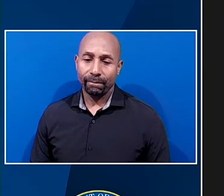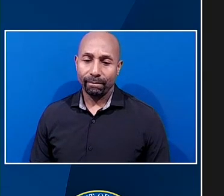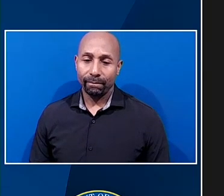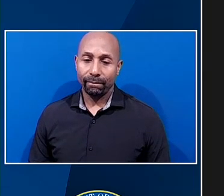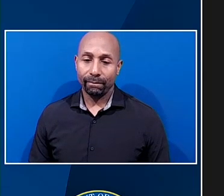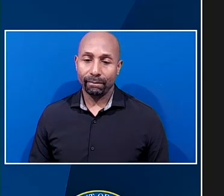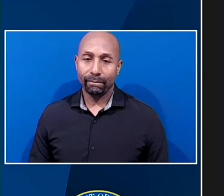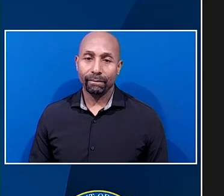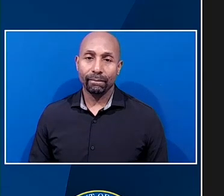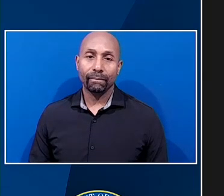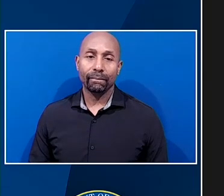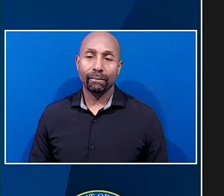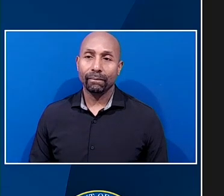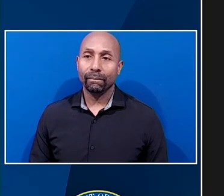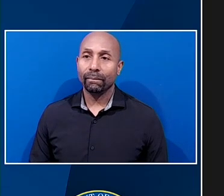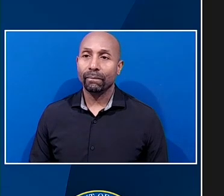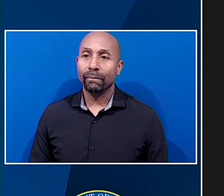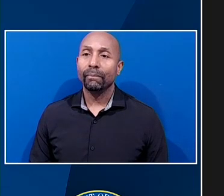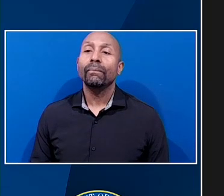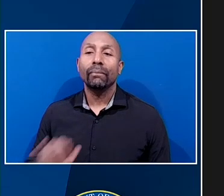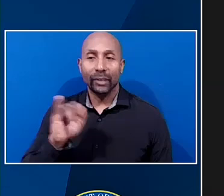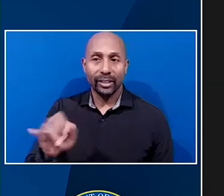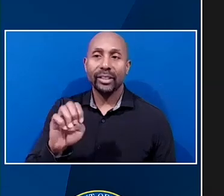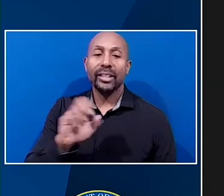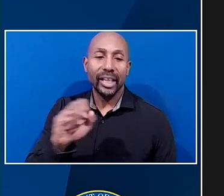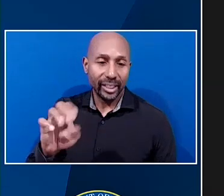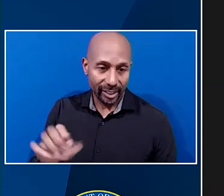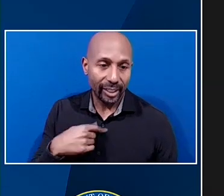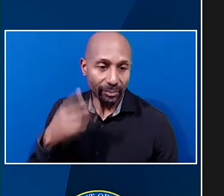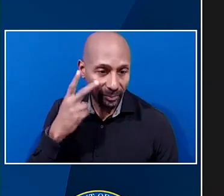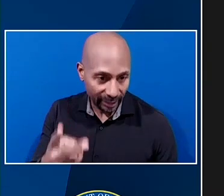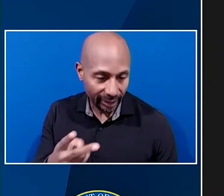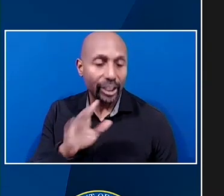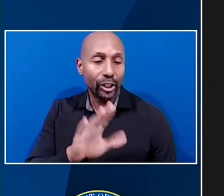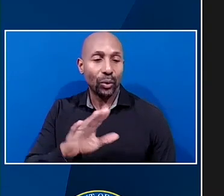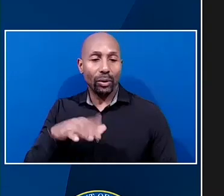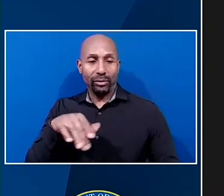I am marking that there are no thumbs down, so thank you for that.